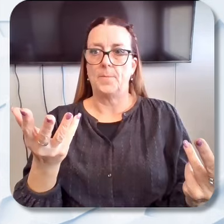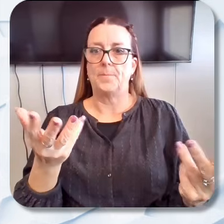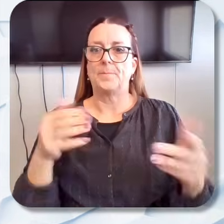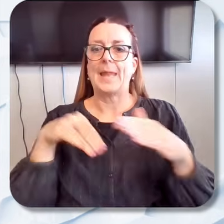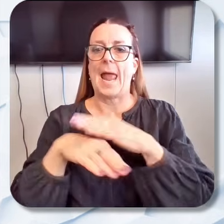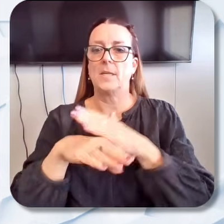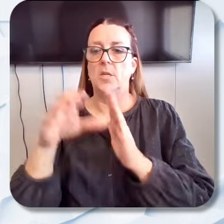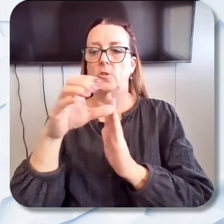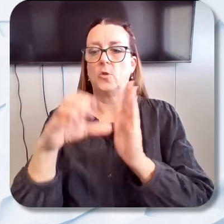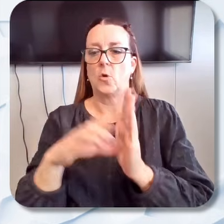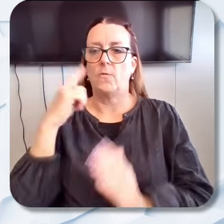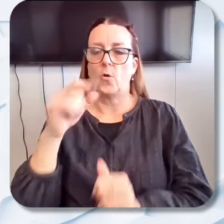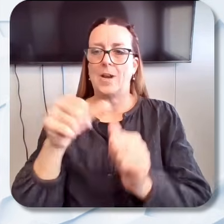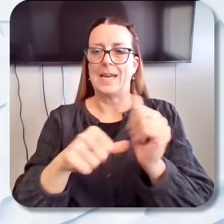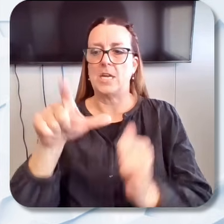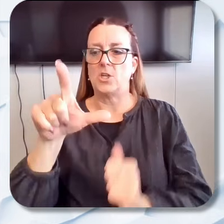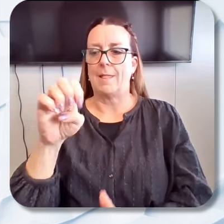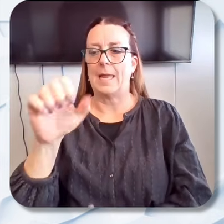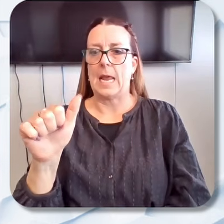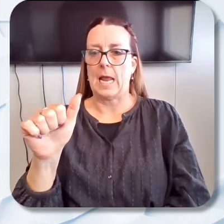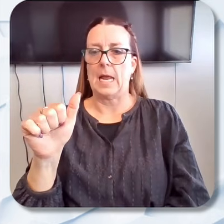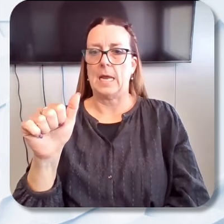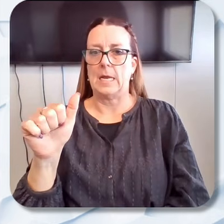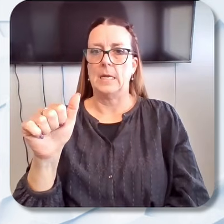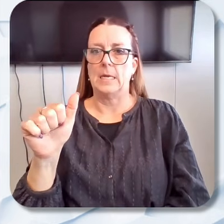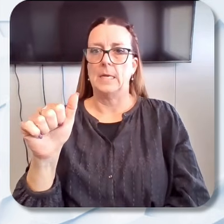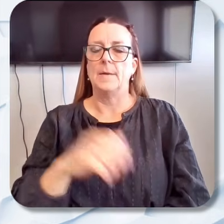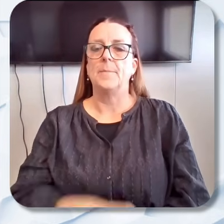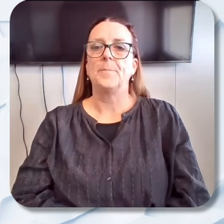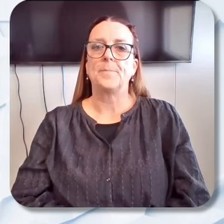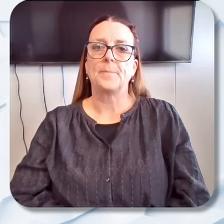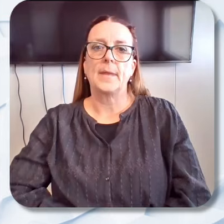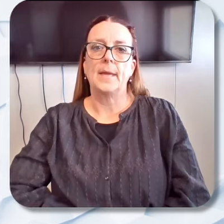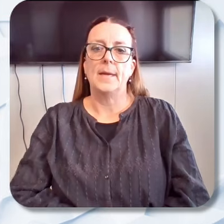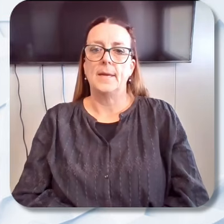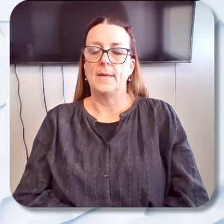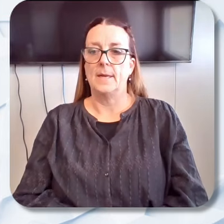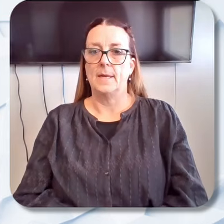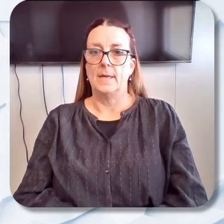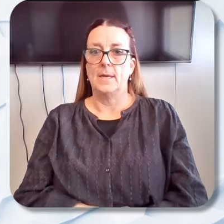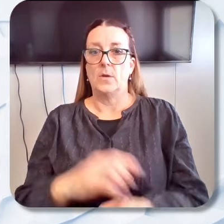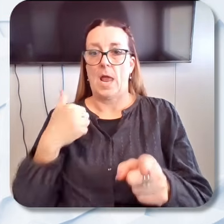out to their respective LEAs. So at this portal this is the first page you'll see.